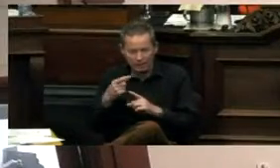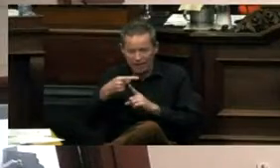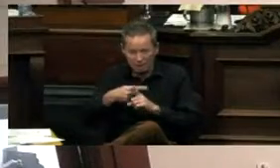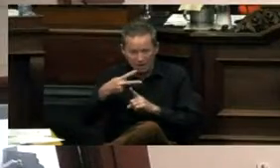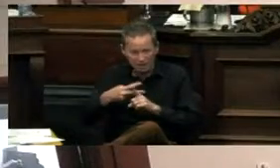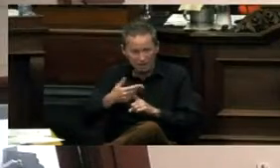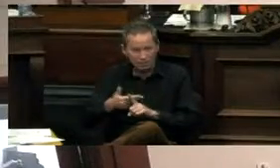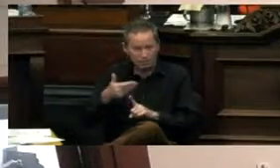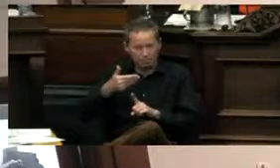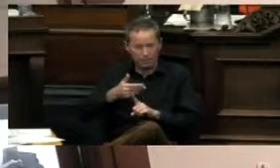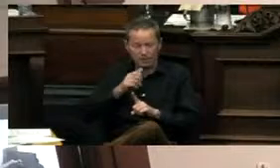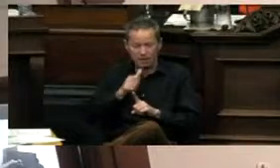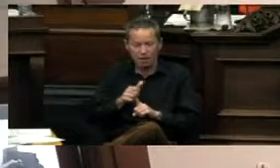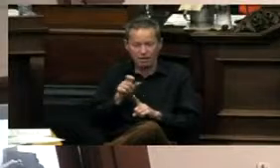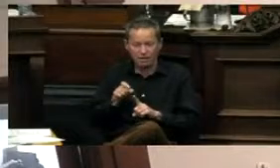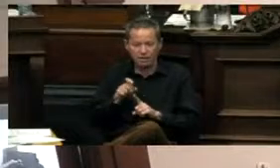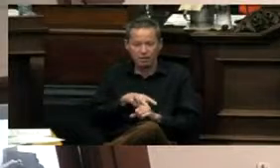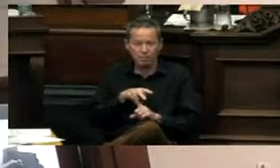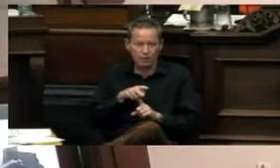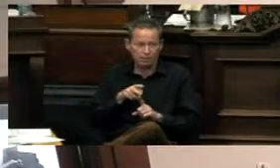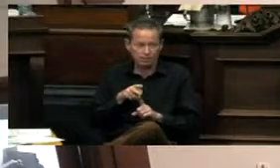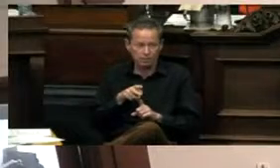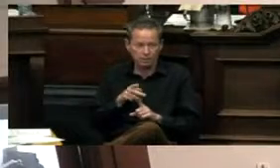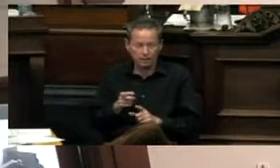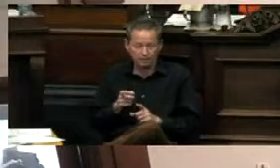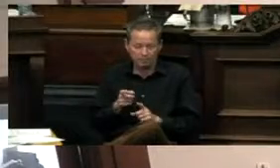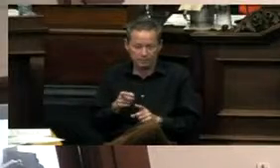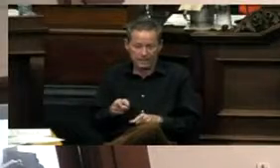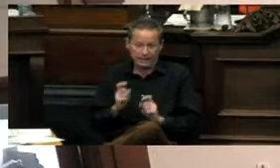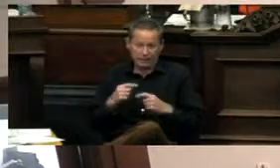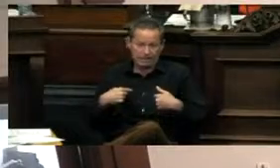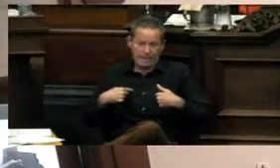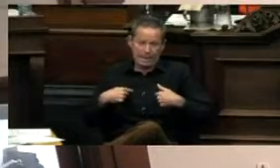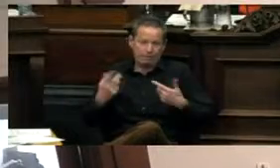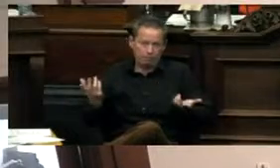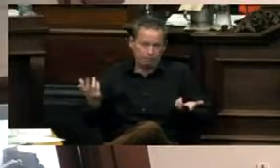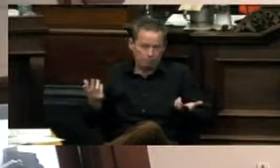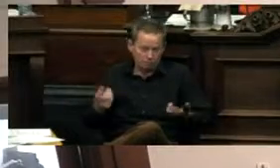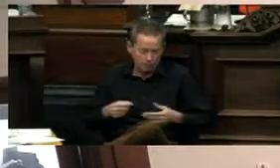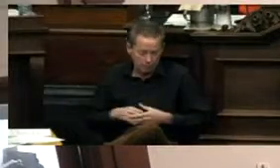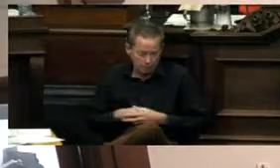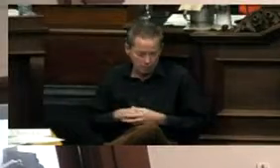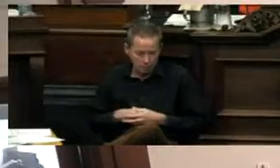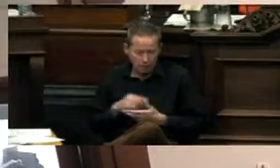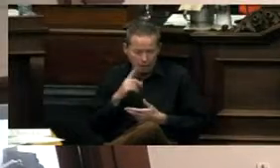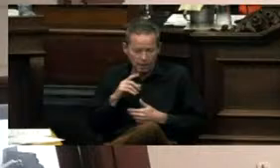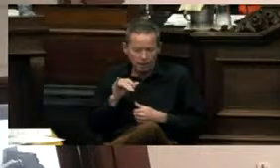the case. Okay. I'm saying it should, but it hasn't been applied, right? Even with adequate notice like months in